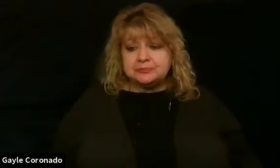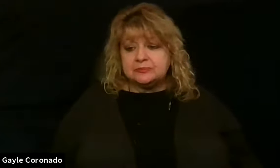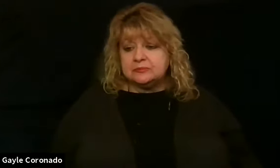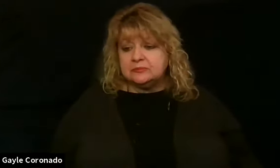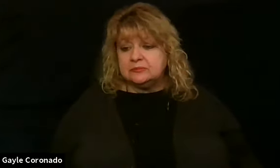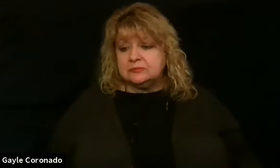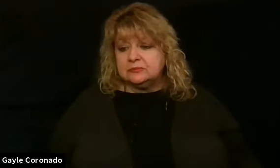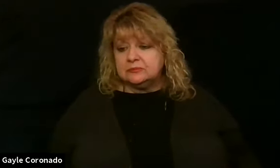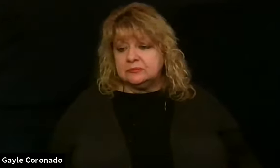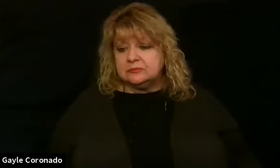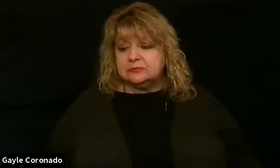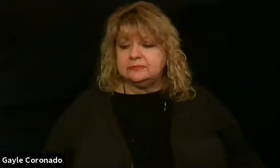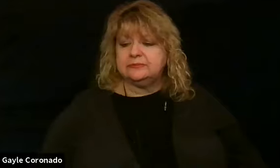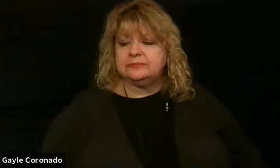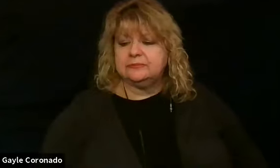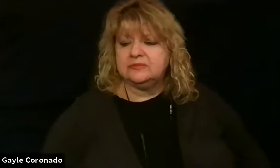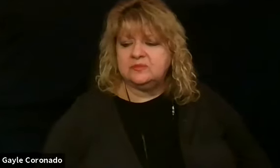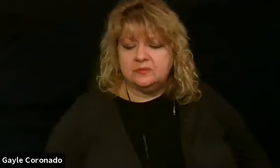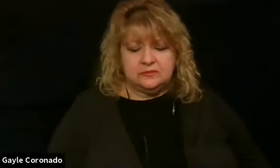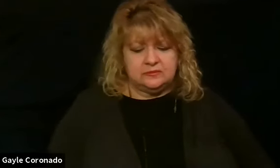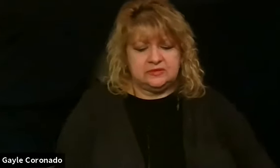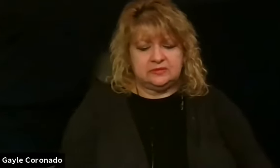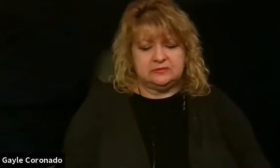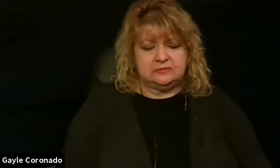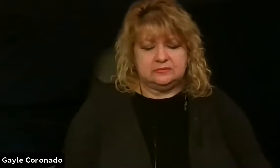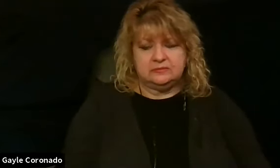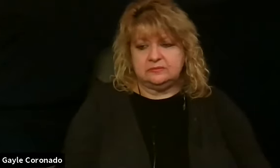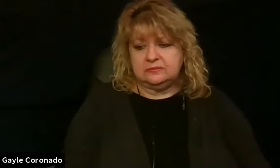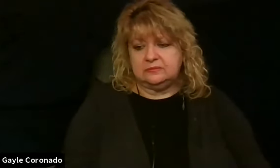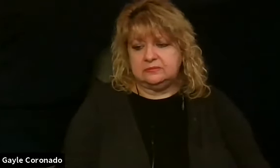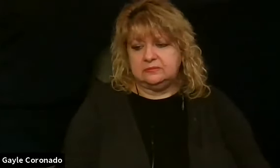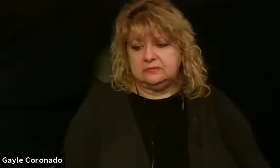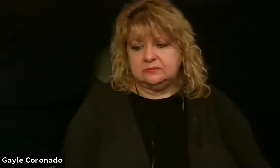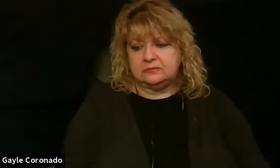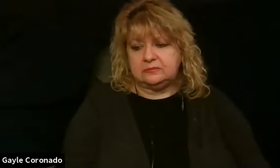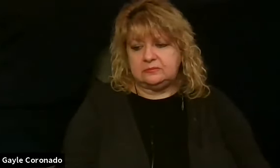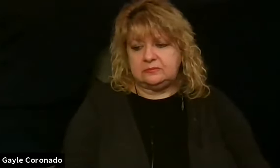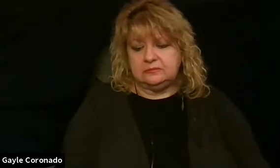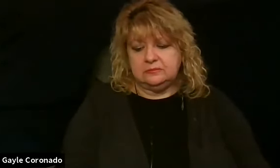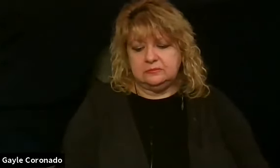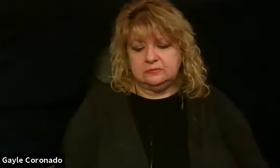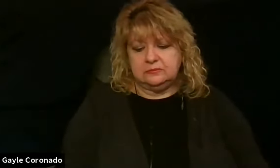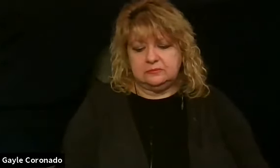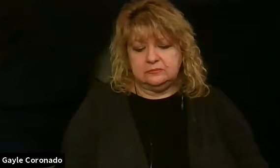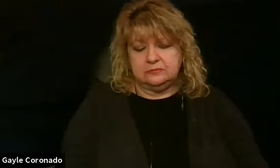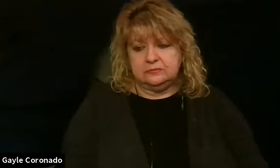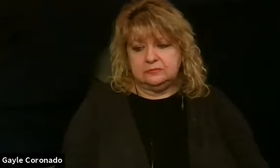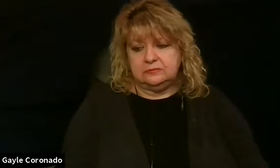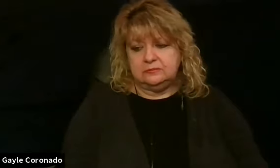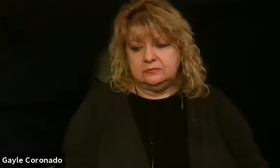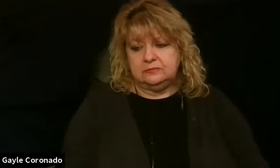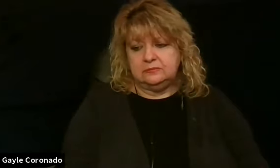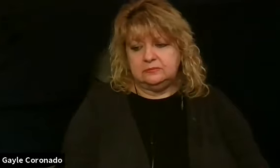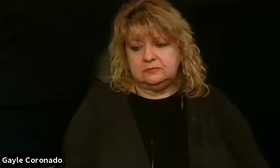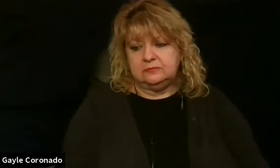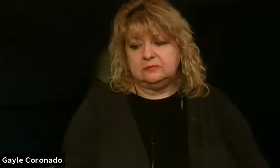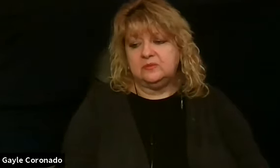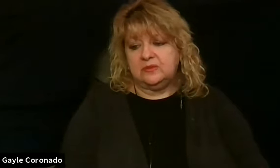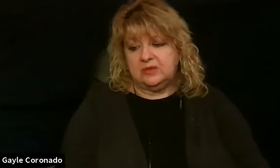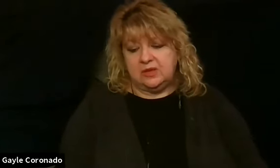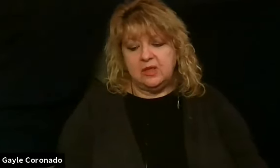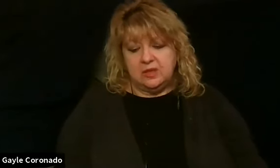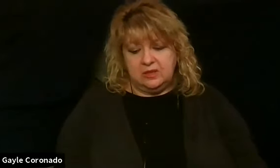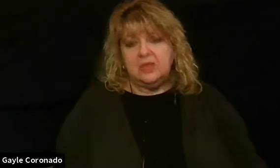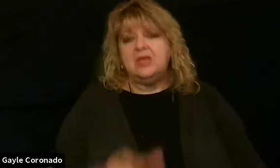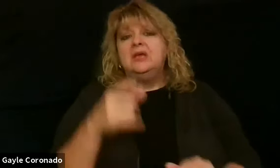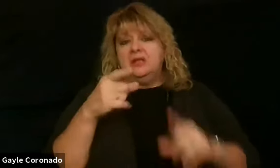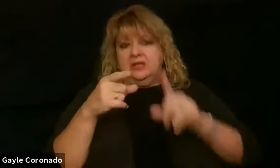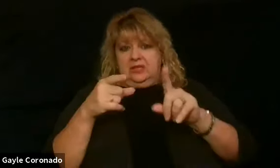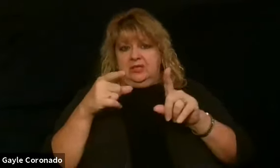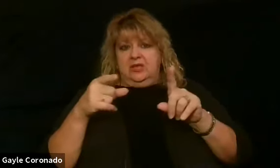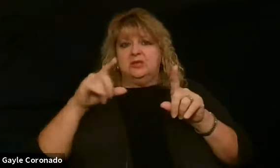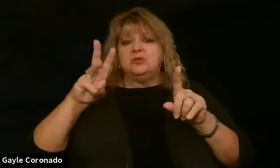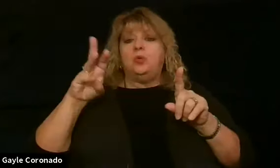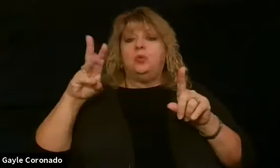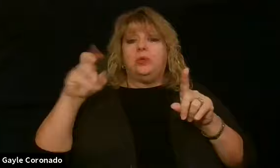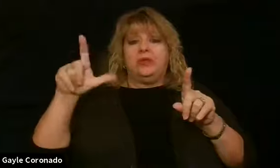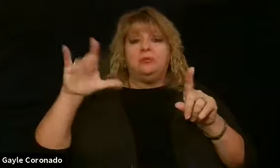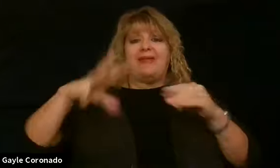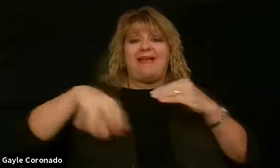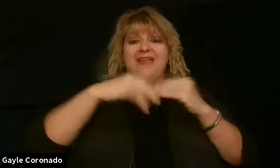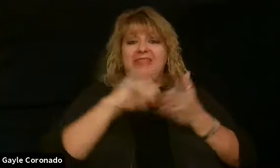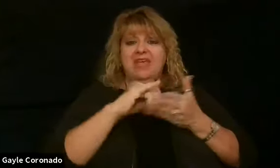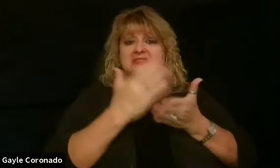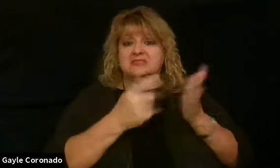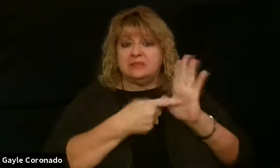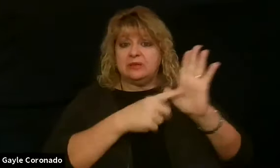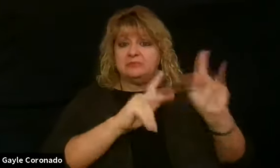Thank you. And I think that's Isaac just put something in the chat. I forgot to add that people living with HIV are dependent on medications daily to make to maintain viral suppression and so, it almost speaks to Isaac was saying where you know you're